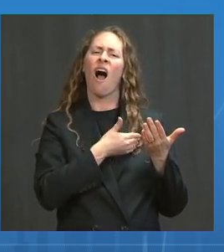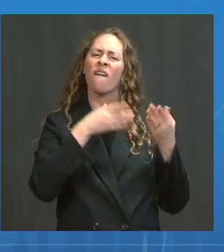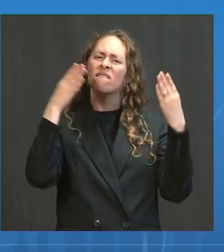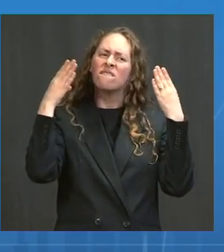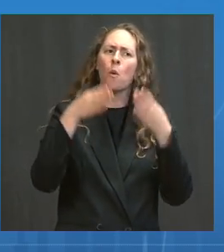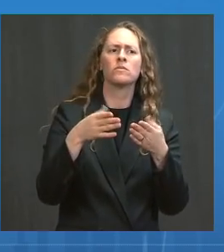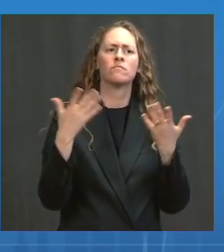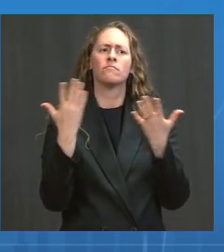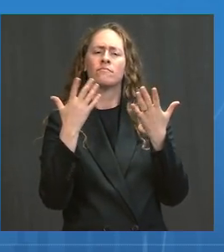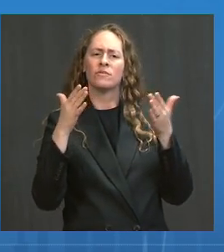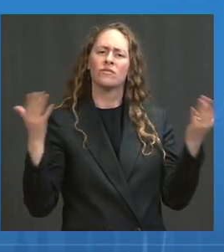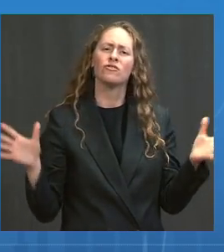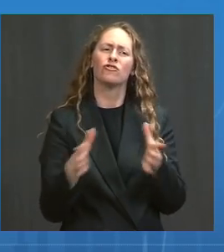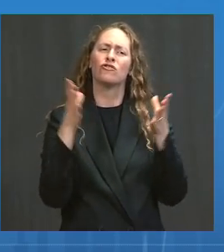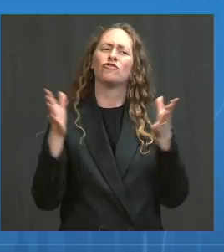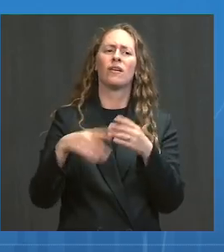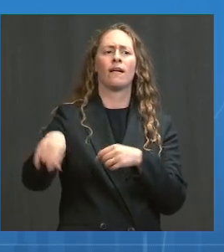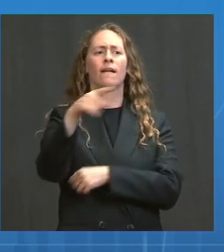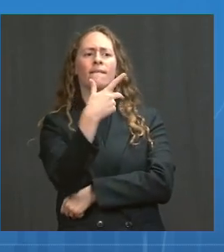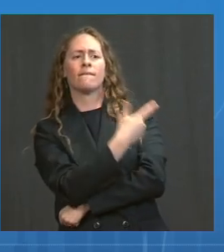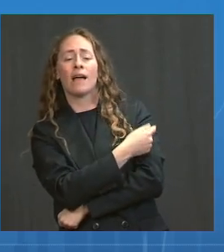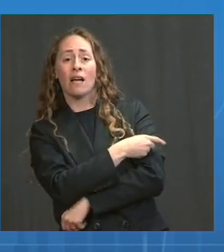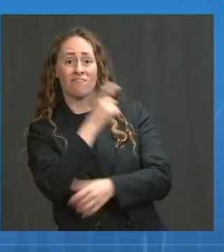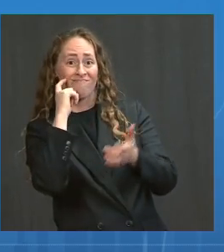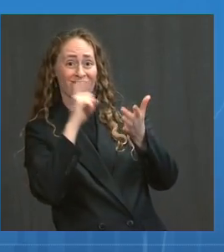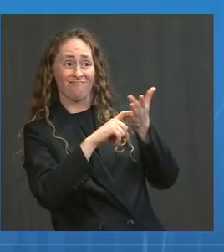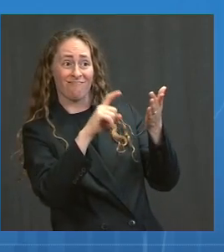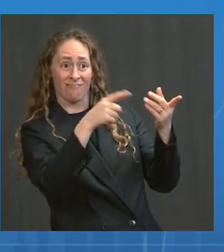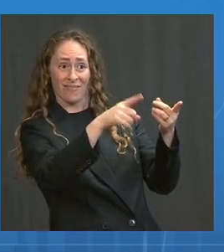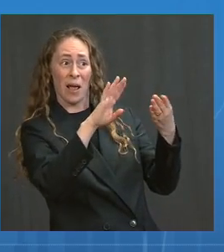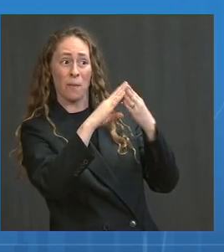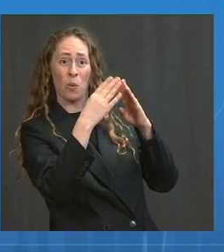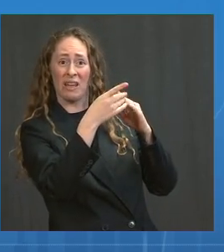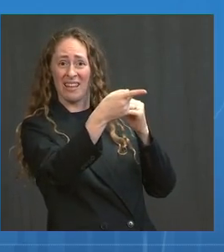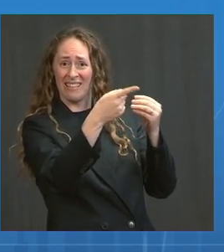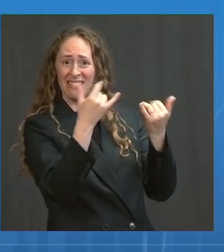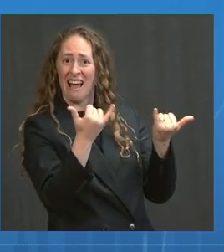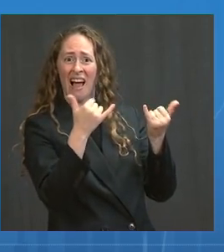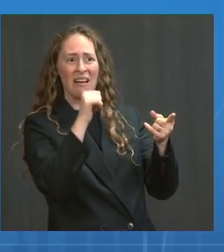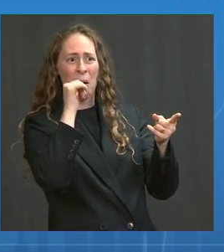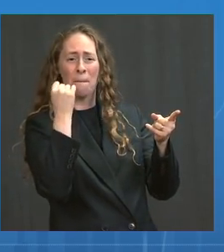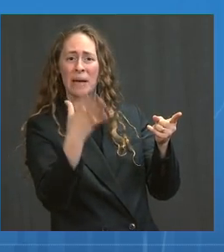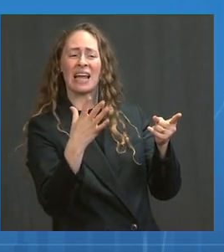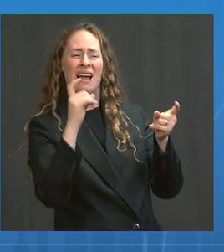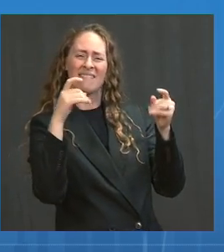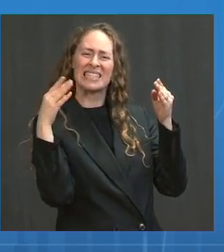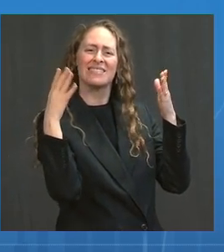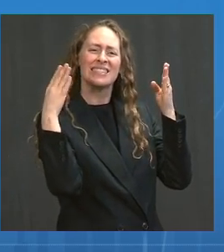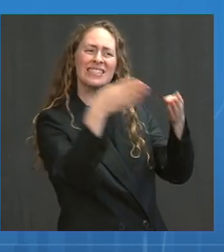with low vaccination rates who are fighting outbreaks, including through targeted paid media into these areas.